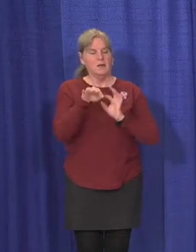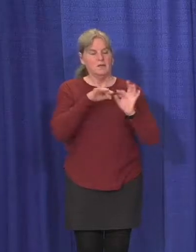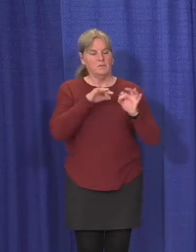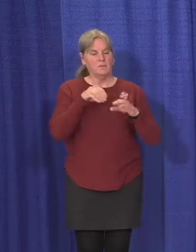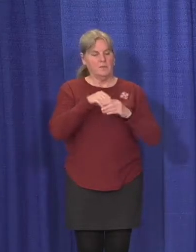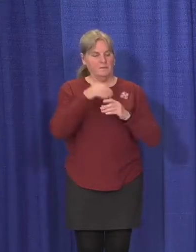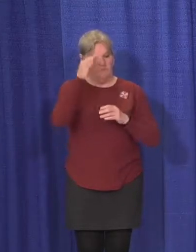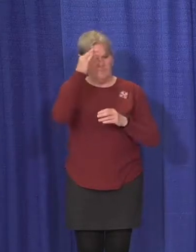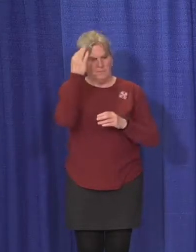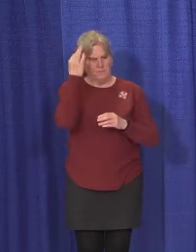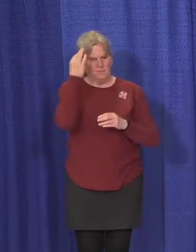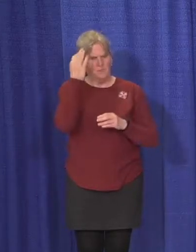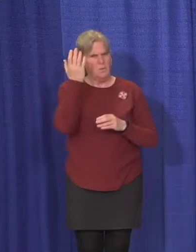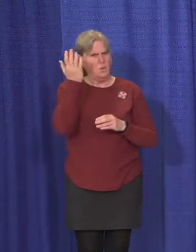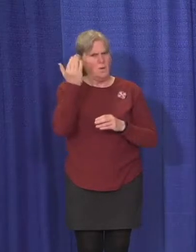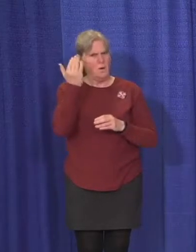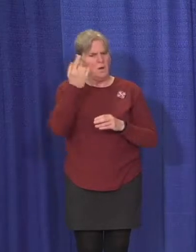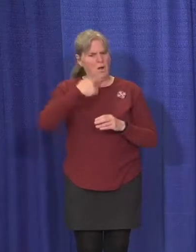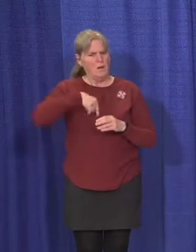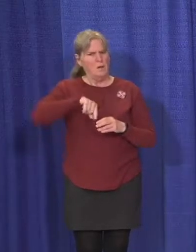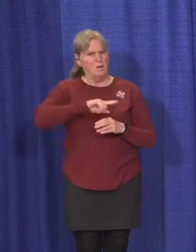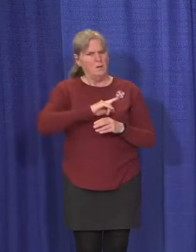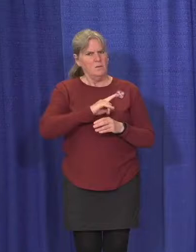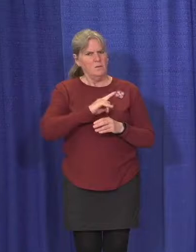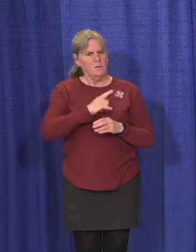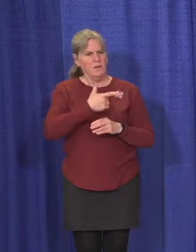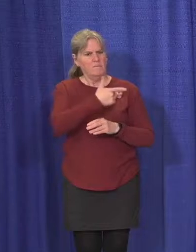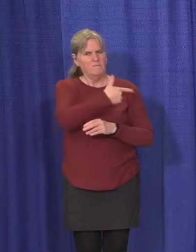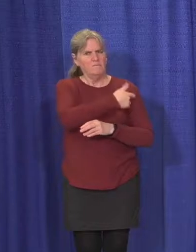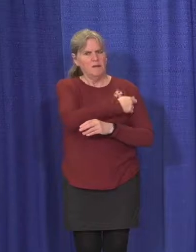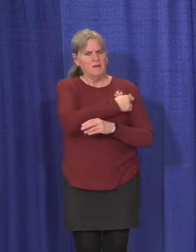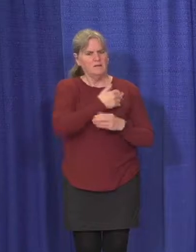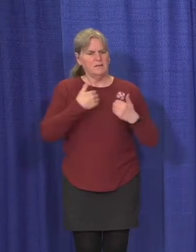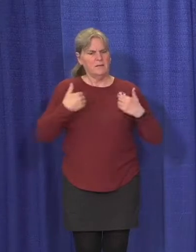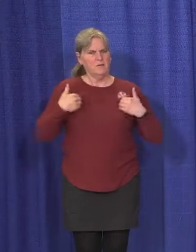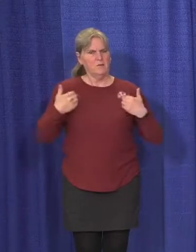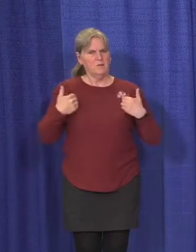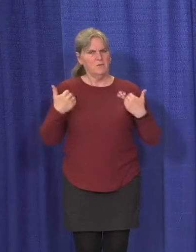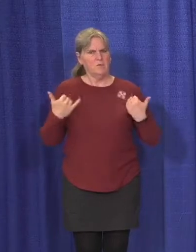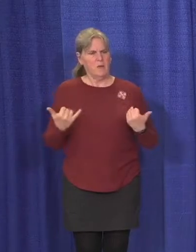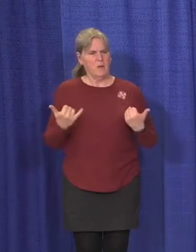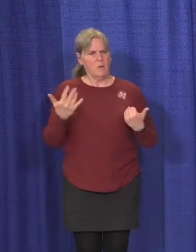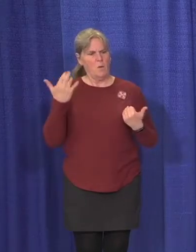Andre: Could you repeat in French wine we are going to